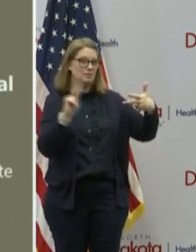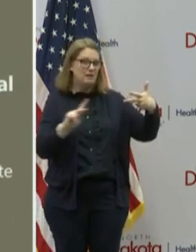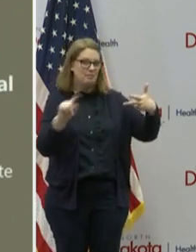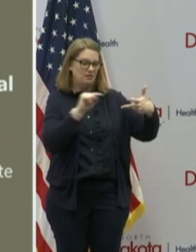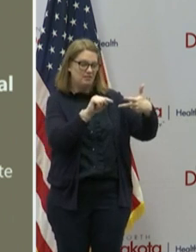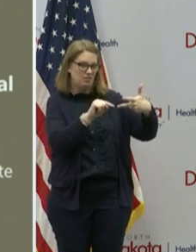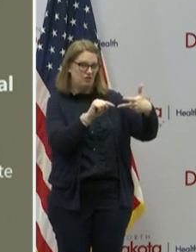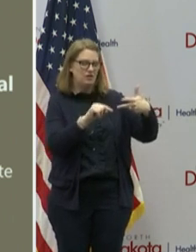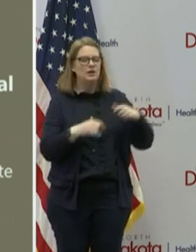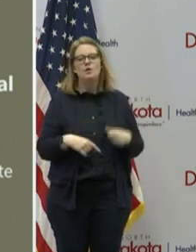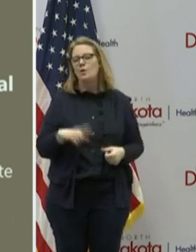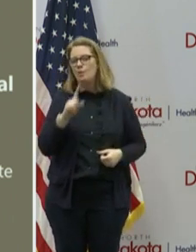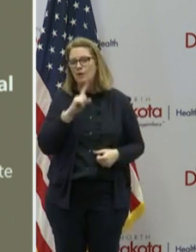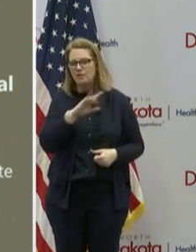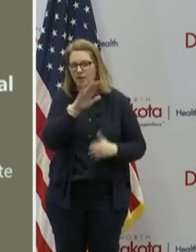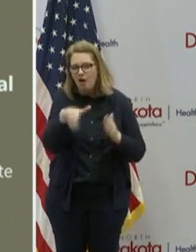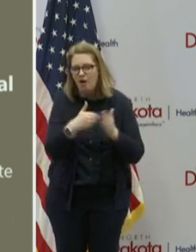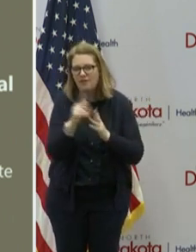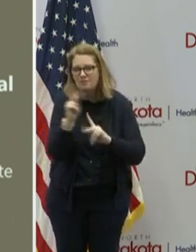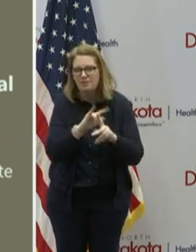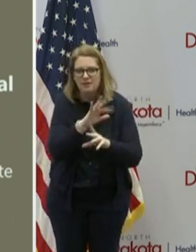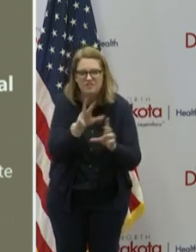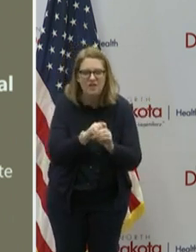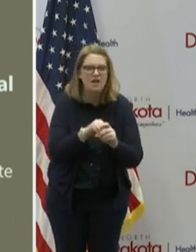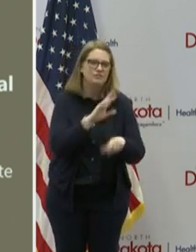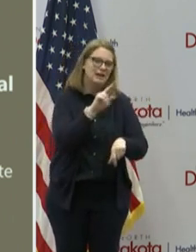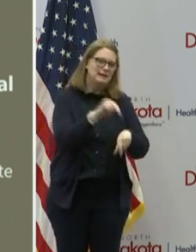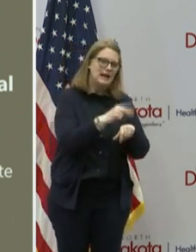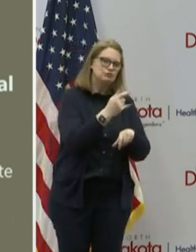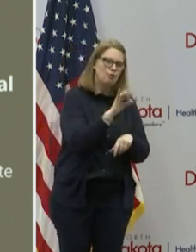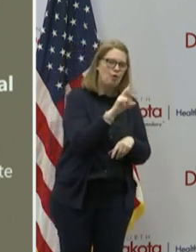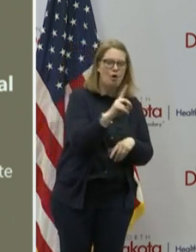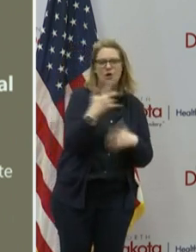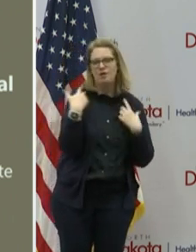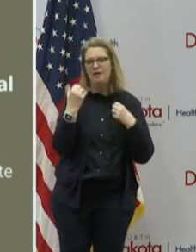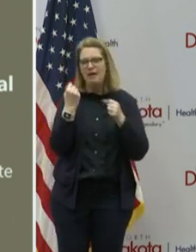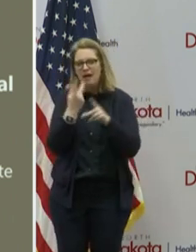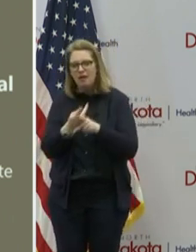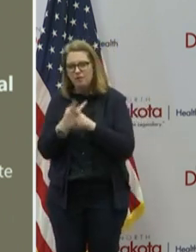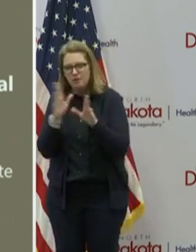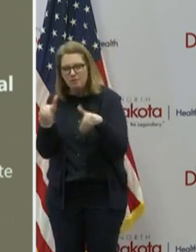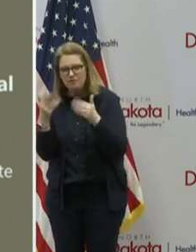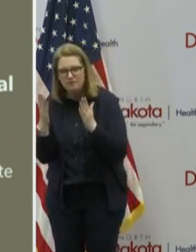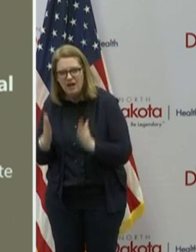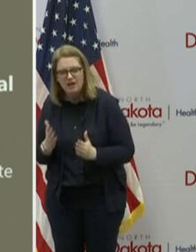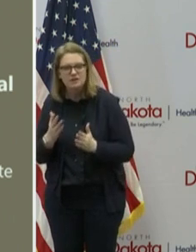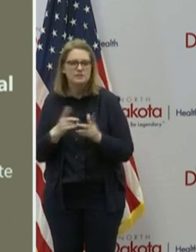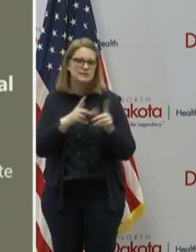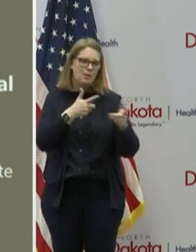TESTING, NORTH DAKOTA CONTINUES TO RANK THIRD IN THE NATION IN TESTING PER CAPITA, AND I WANT